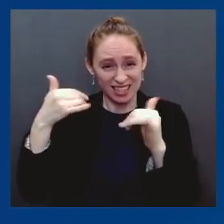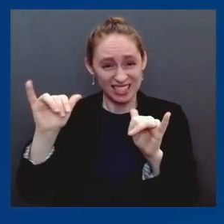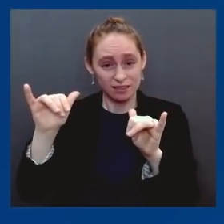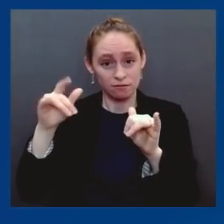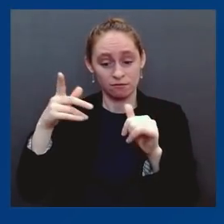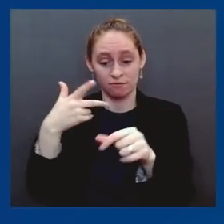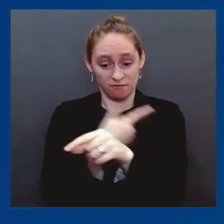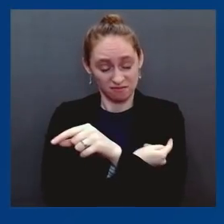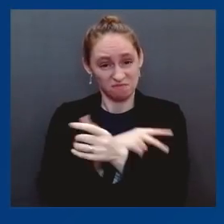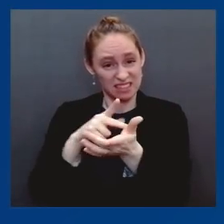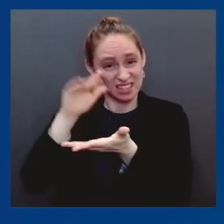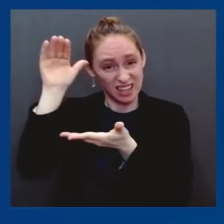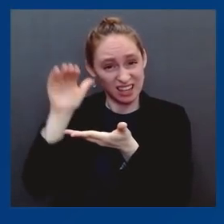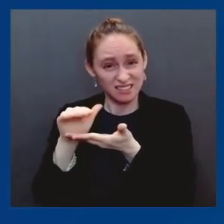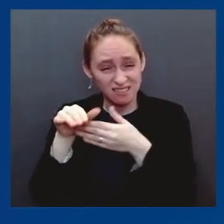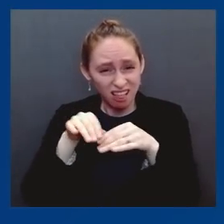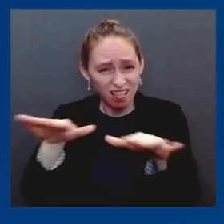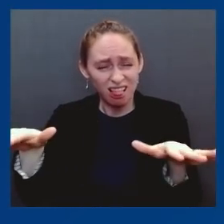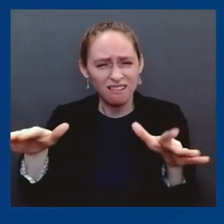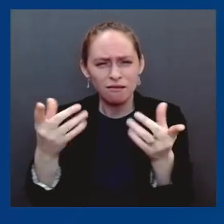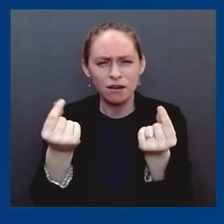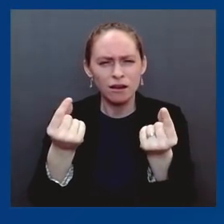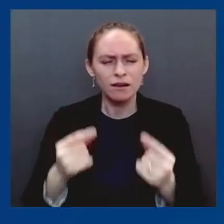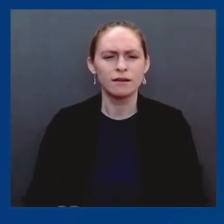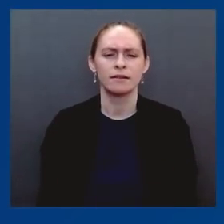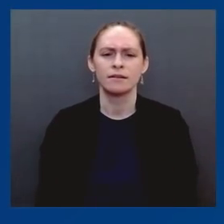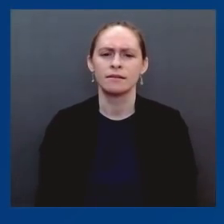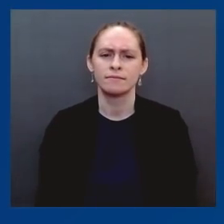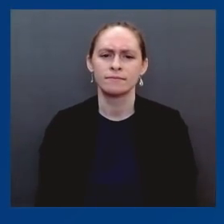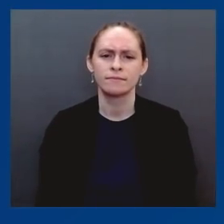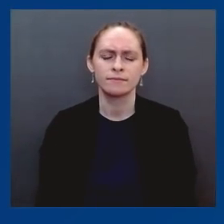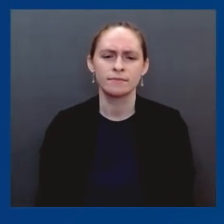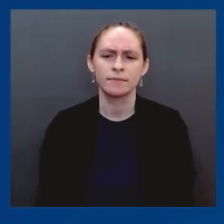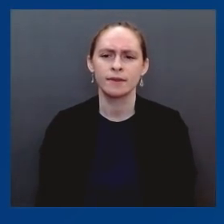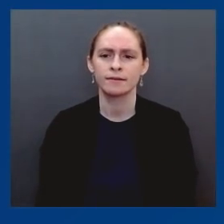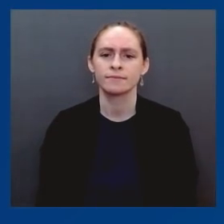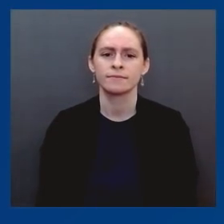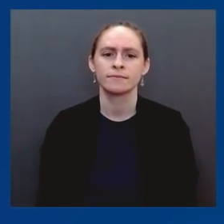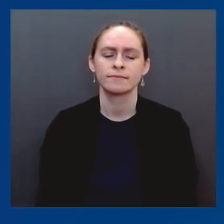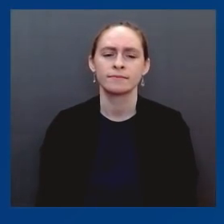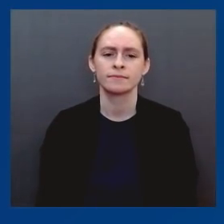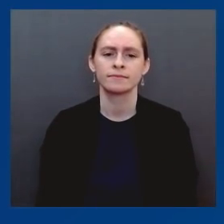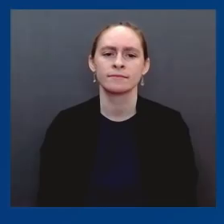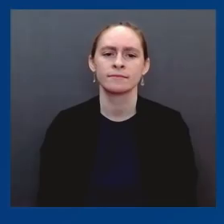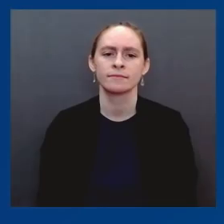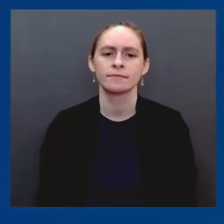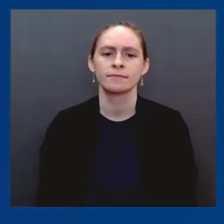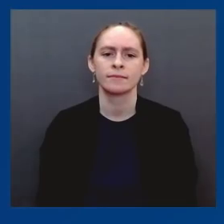The -- you know, obviously, vaccination and boosting is going to prevent you from getting virus to begin with.